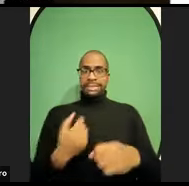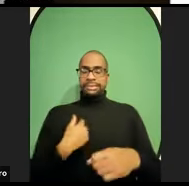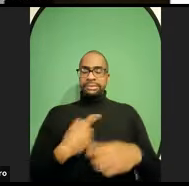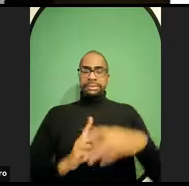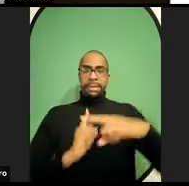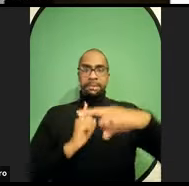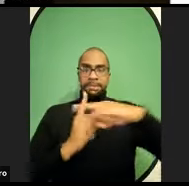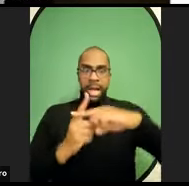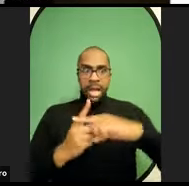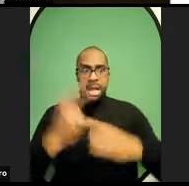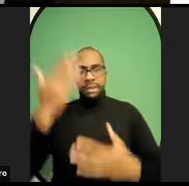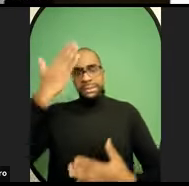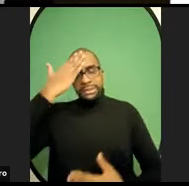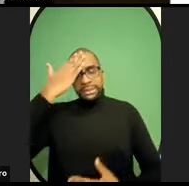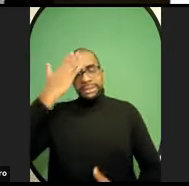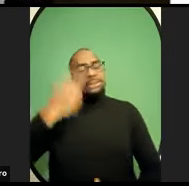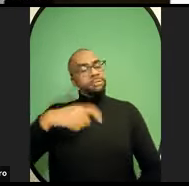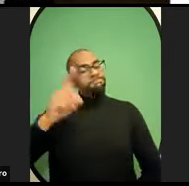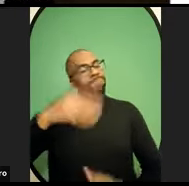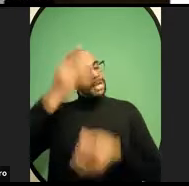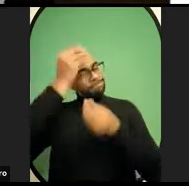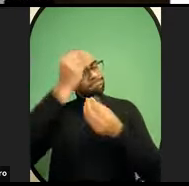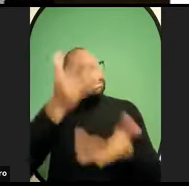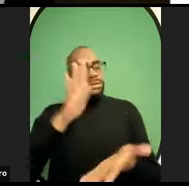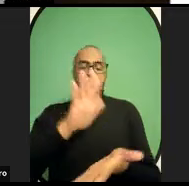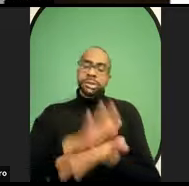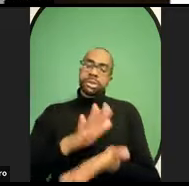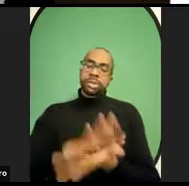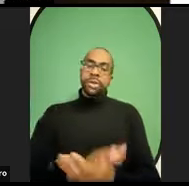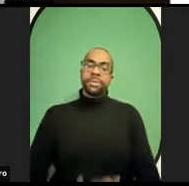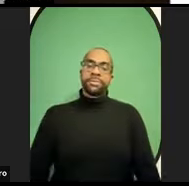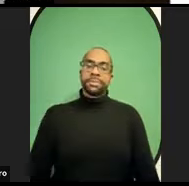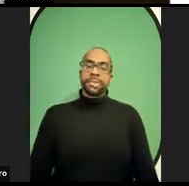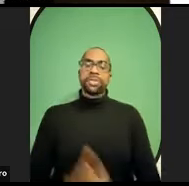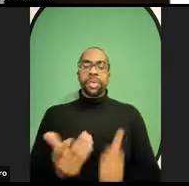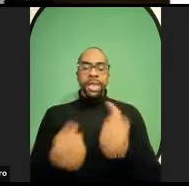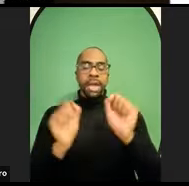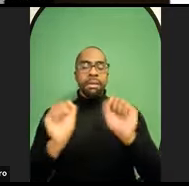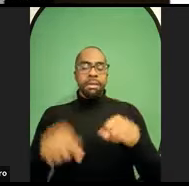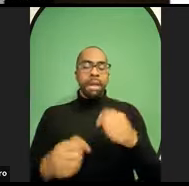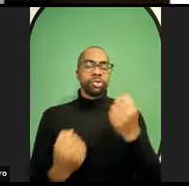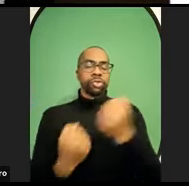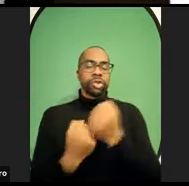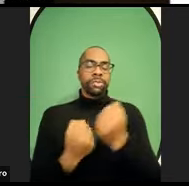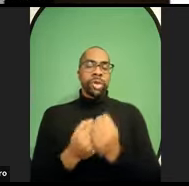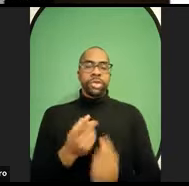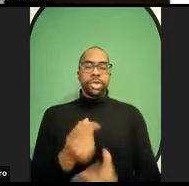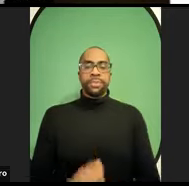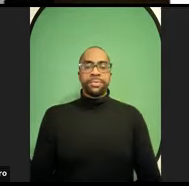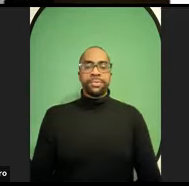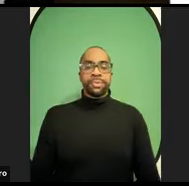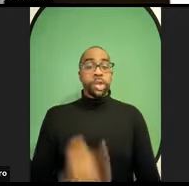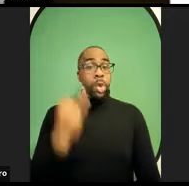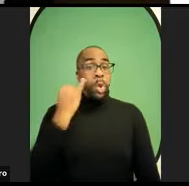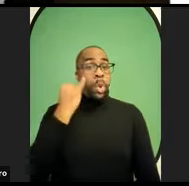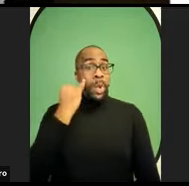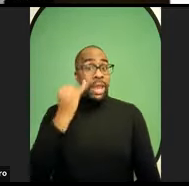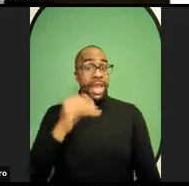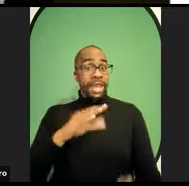for you to let you for you to let your school now so. that they that they can they can. n support your appropriately but